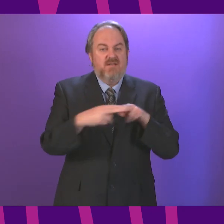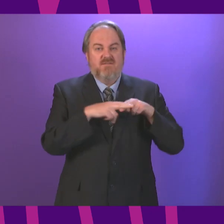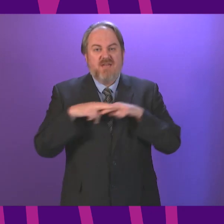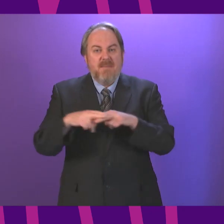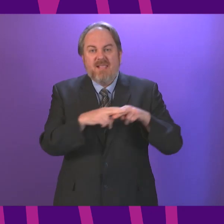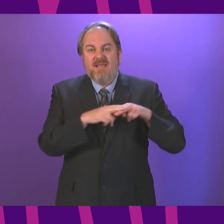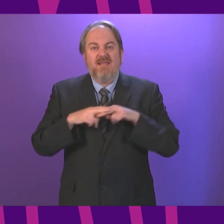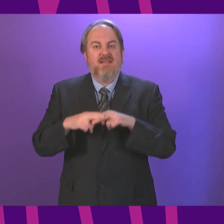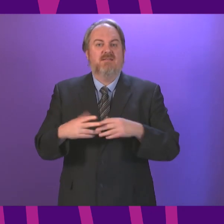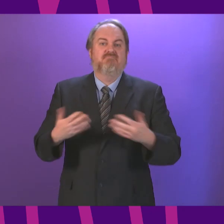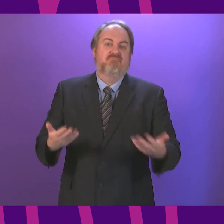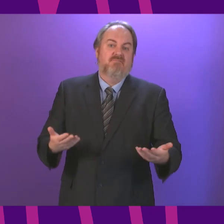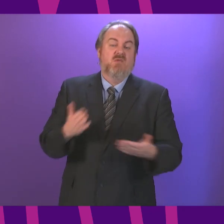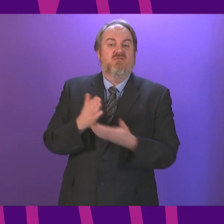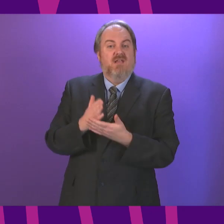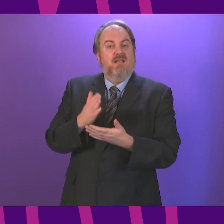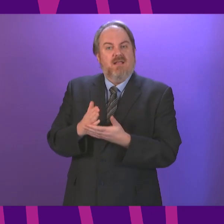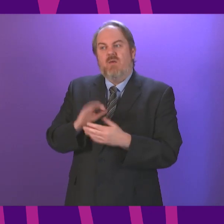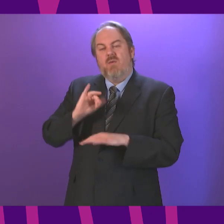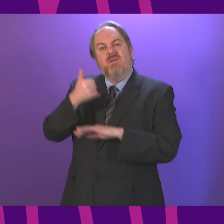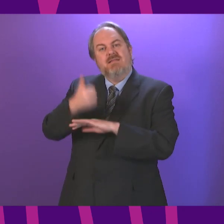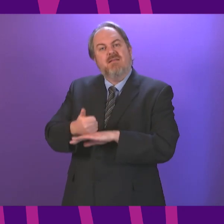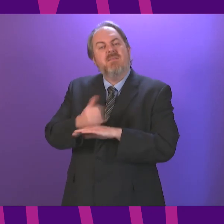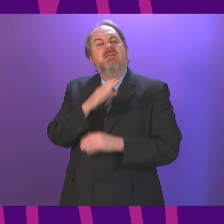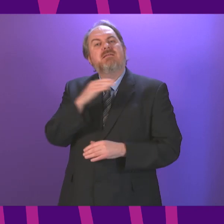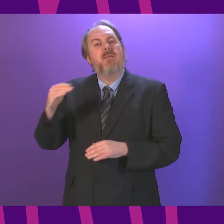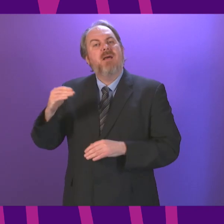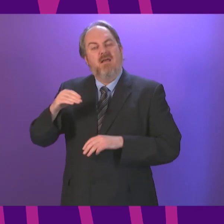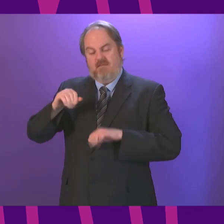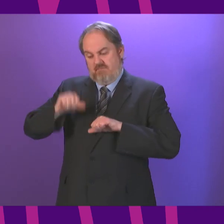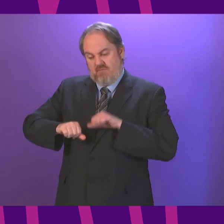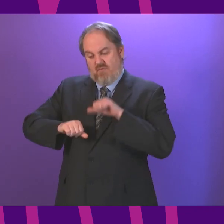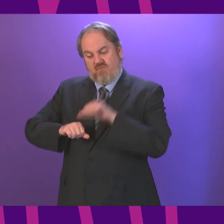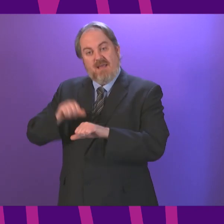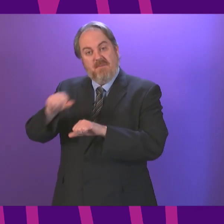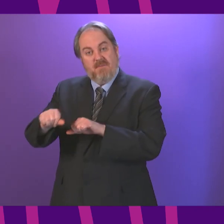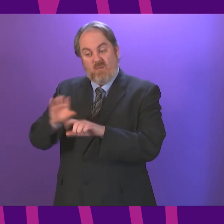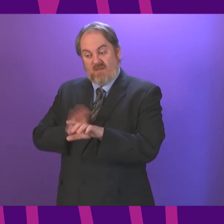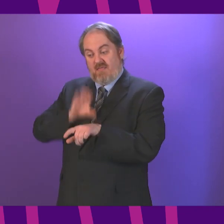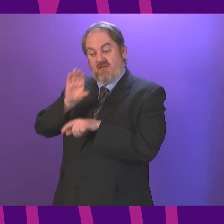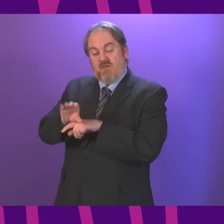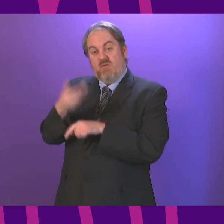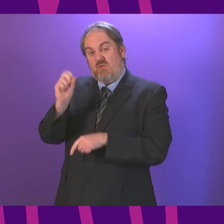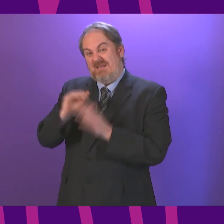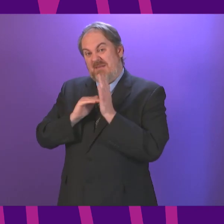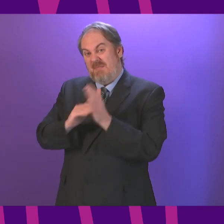we will be introducing a summer programme, backed by £20 million of additional investment, that will